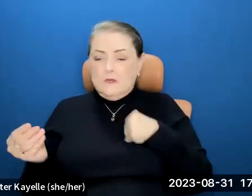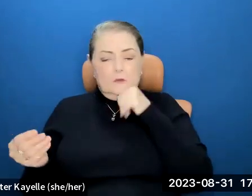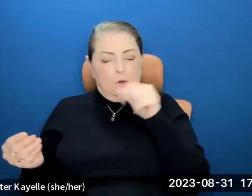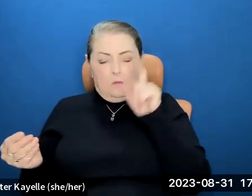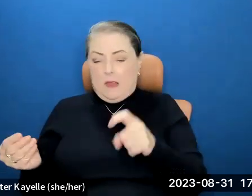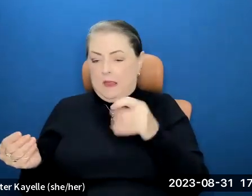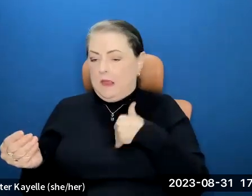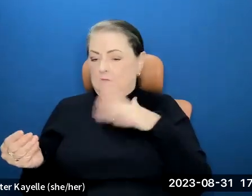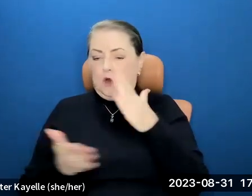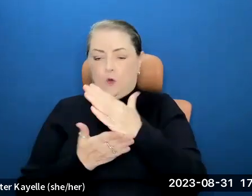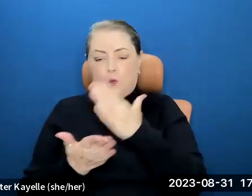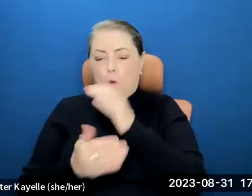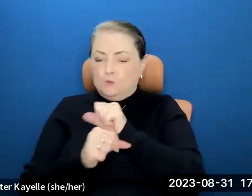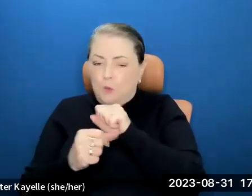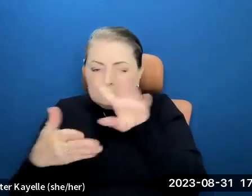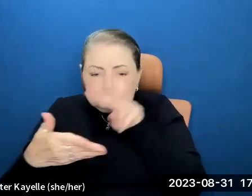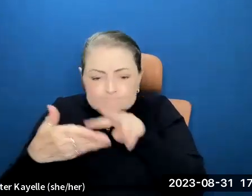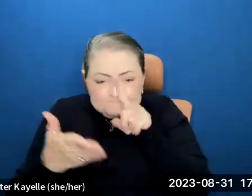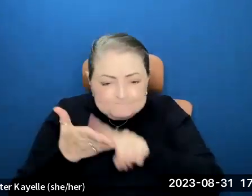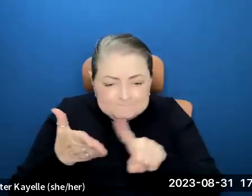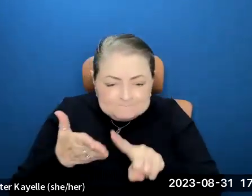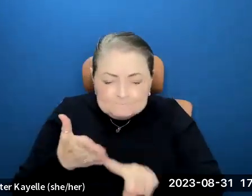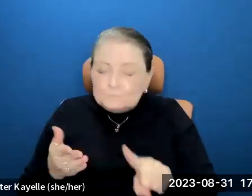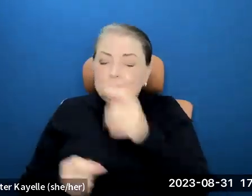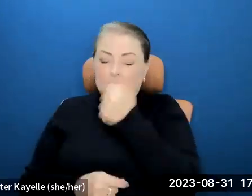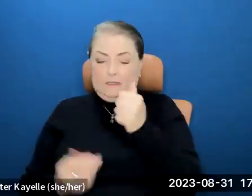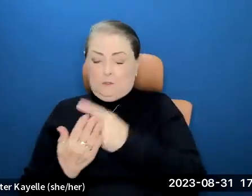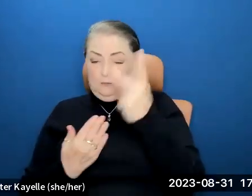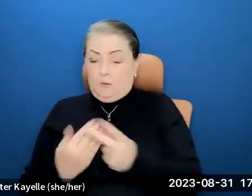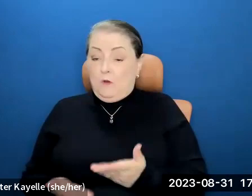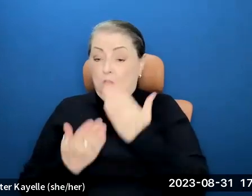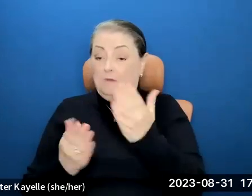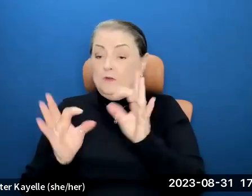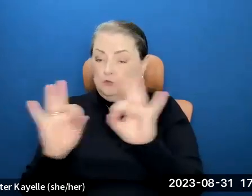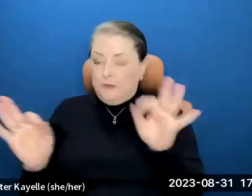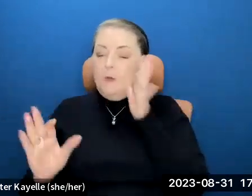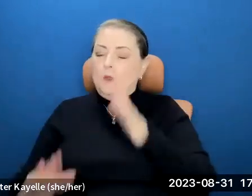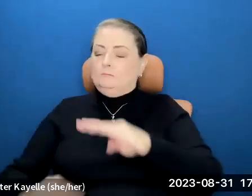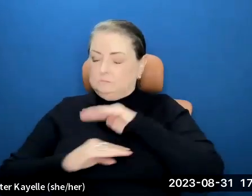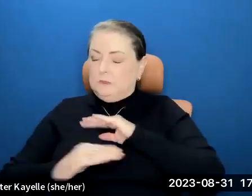their coursework reviewed any program offering a degree will meet the requirements so reviewing